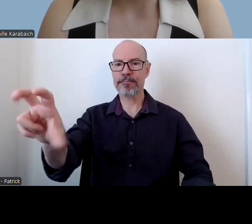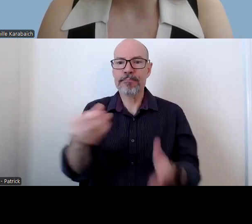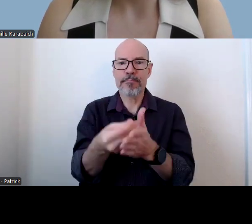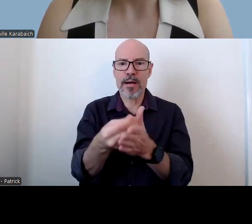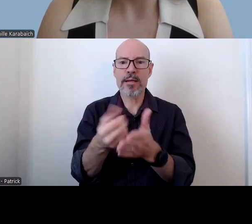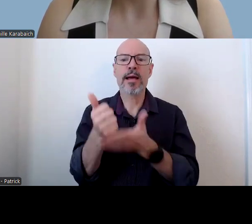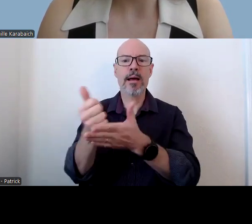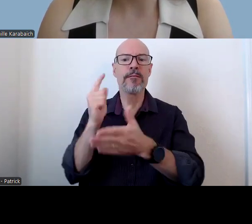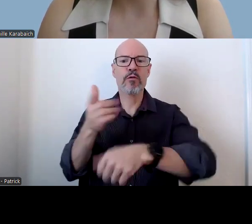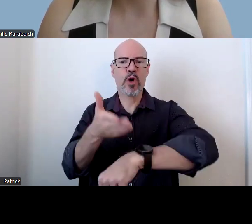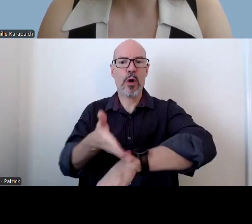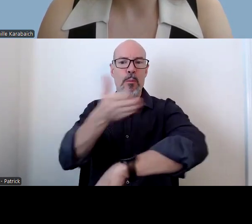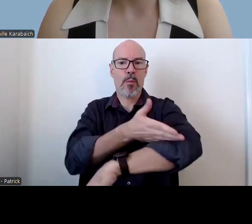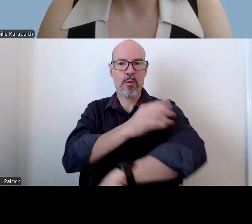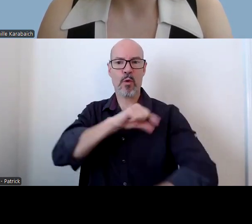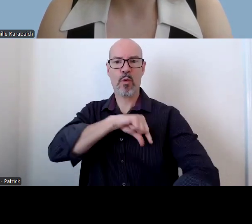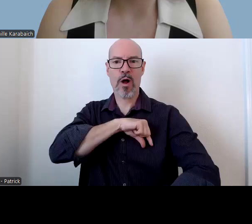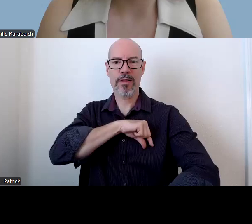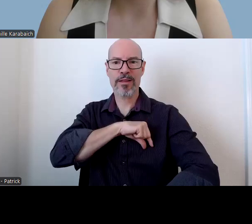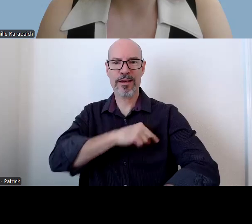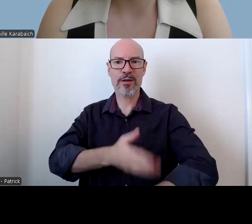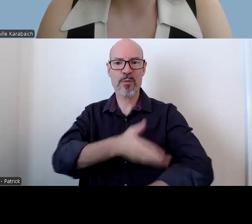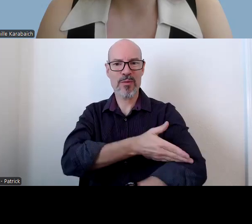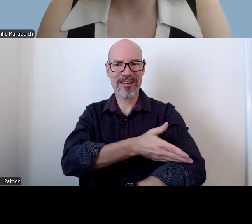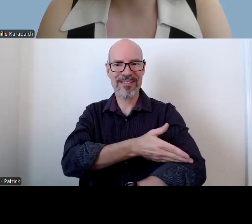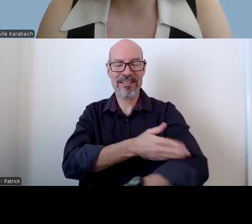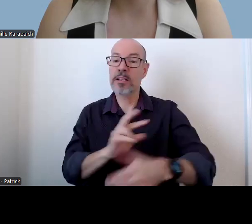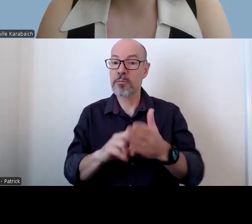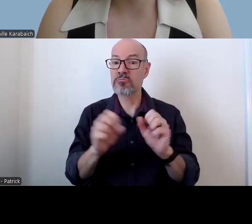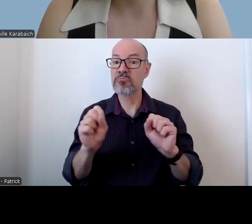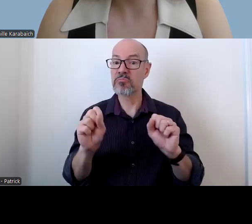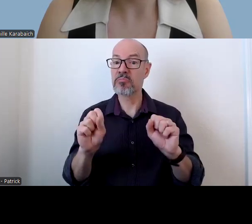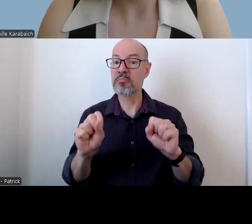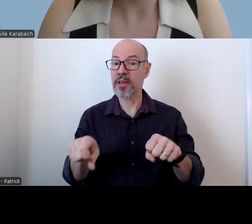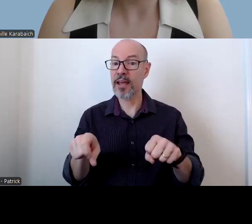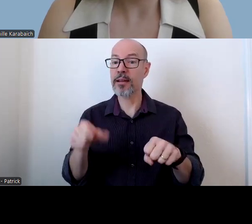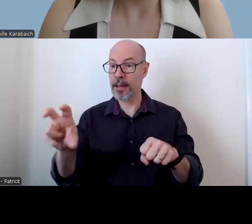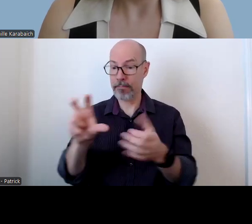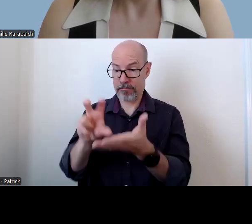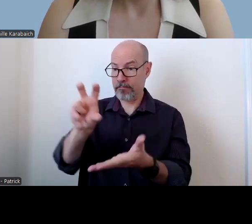administer ADA improvement grants, which can include funding for acquiring auxiliary